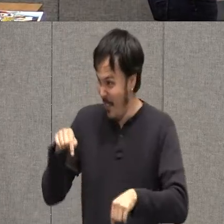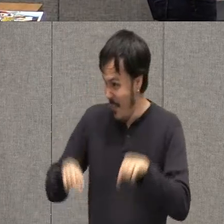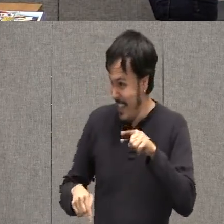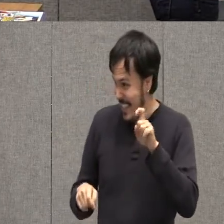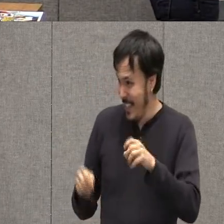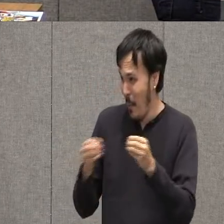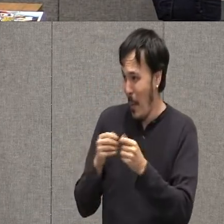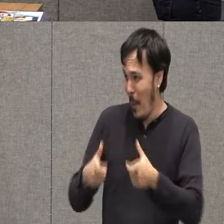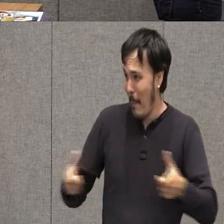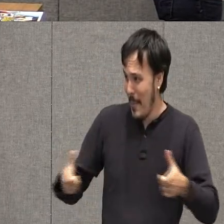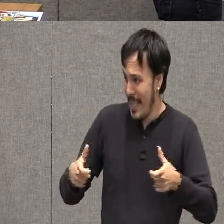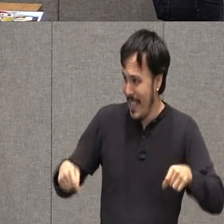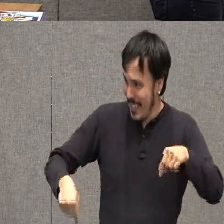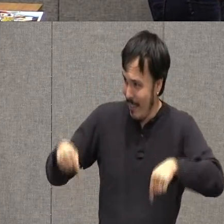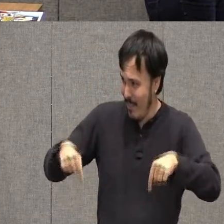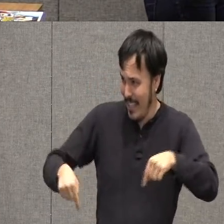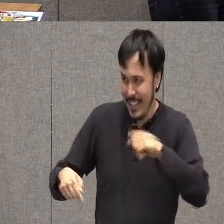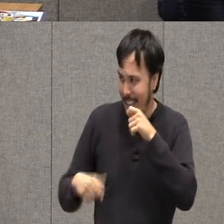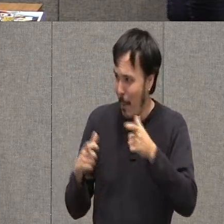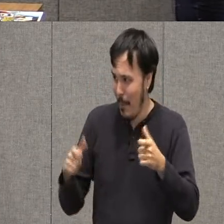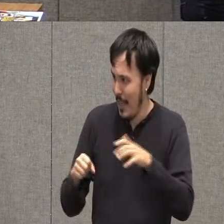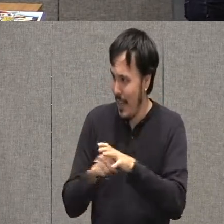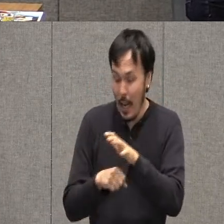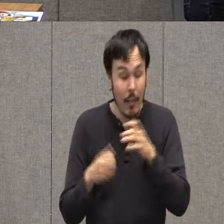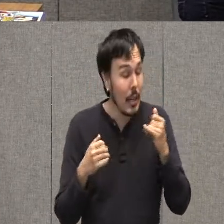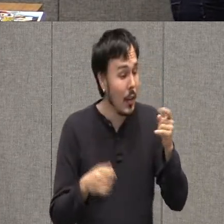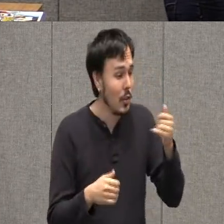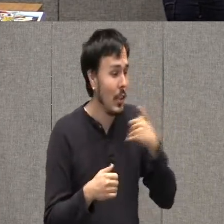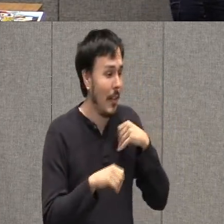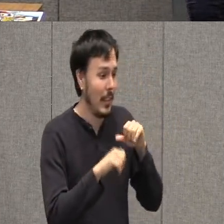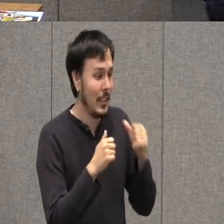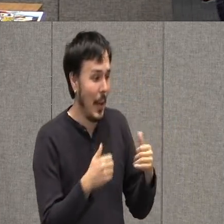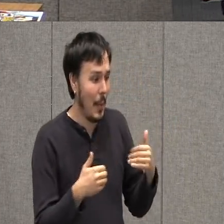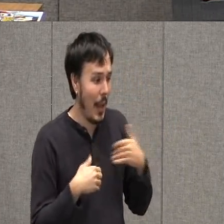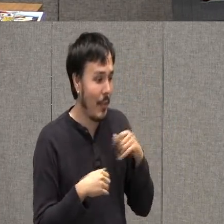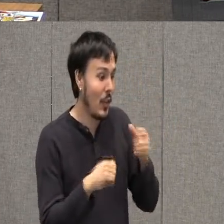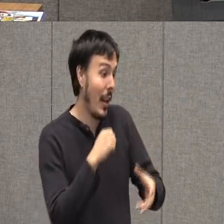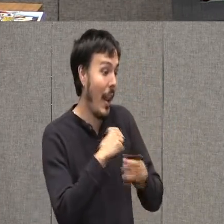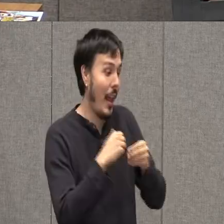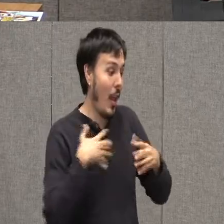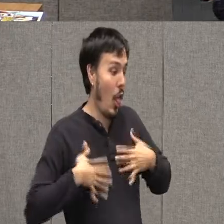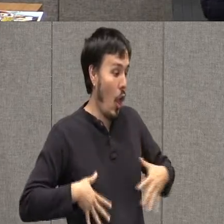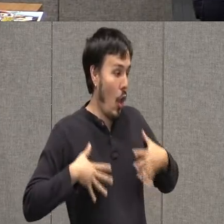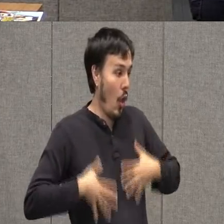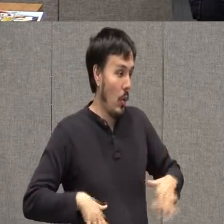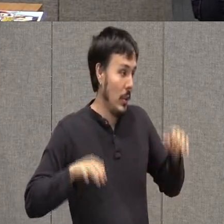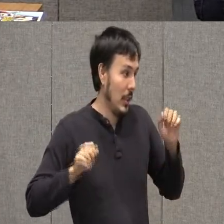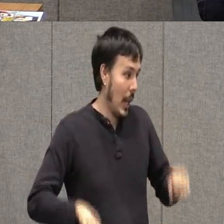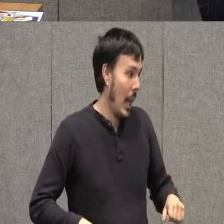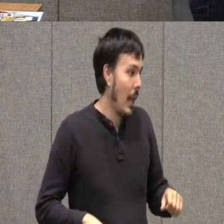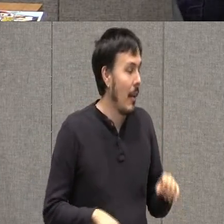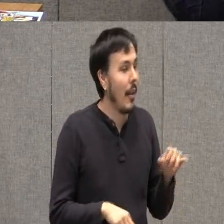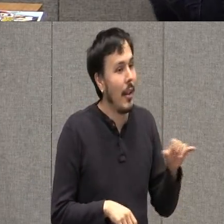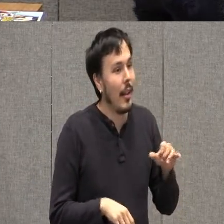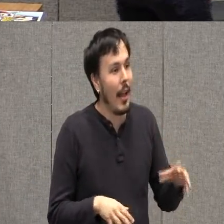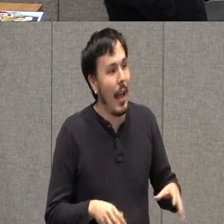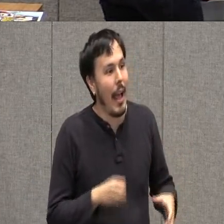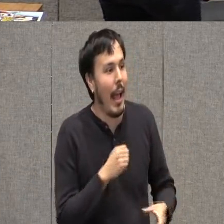Now that you sort of have the idea of adding those shapes, you can start adding some clothes and you can start sort of adding those things to the body.